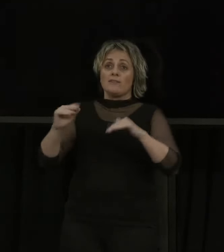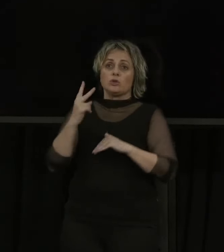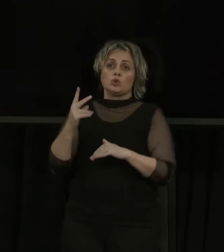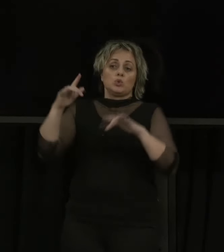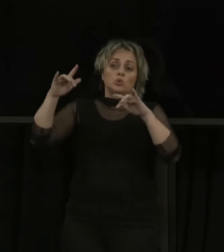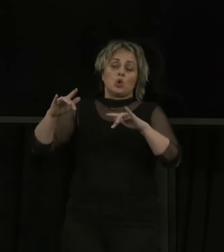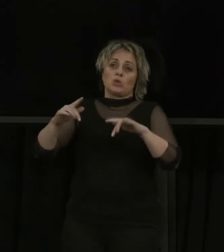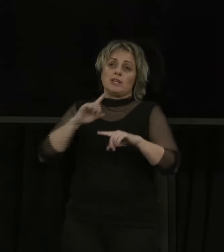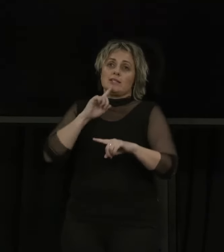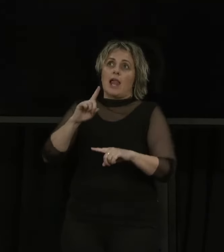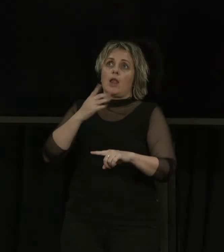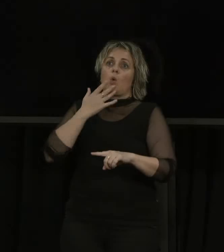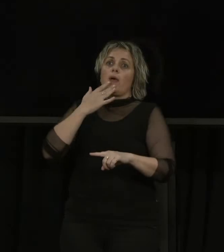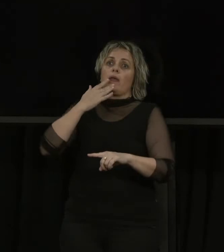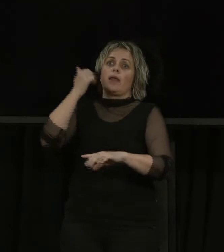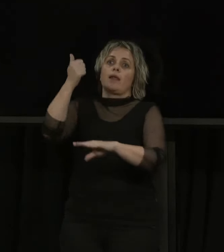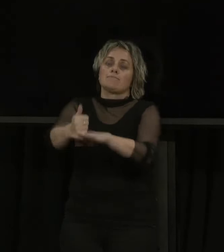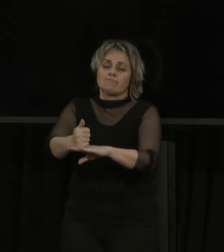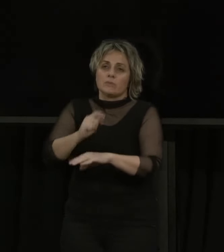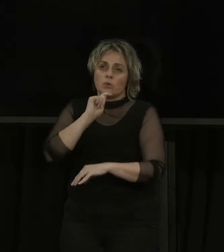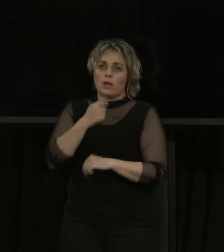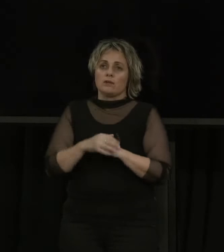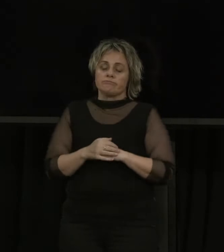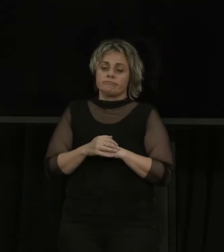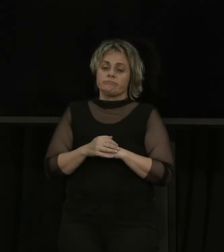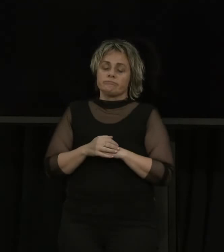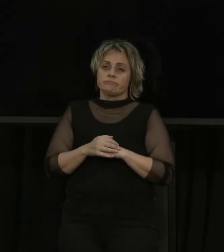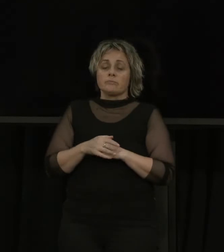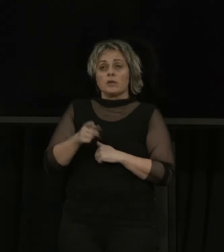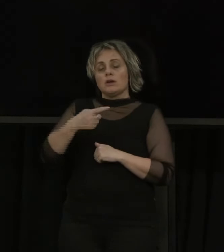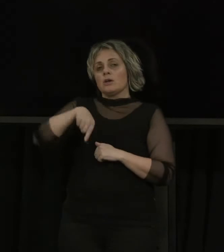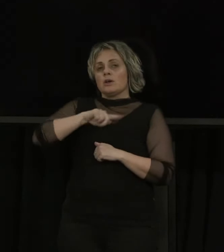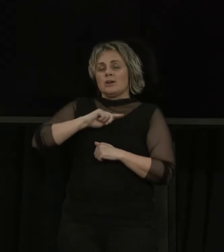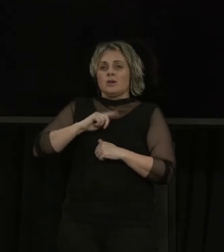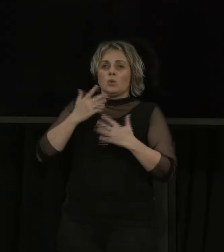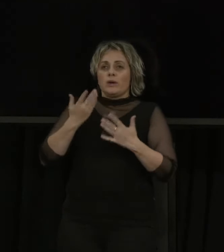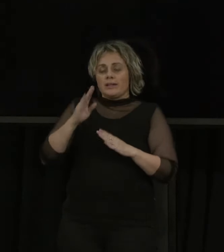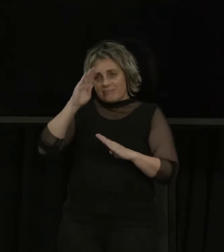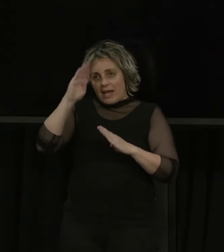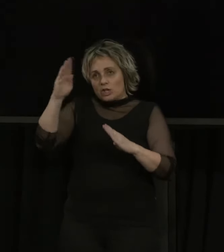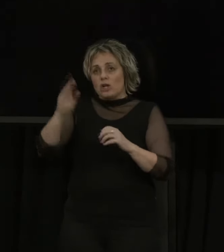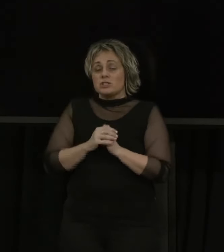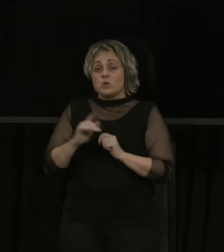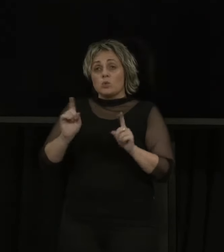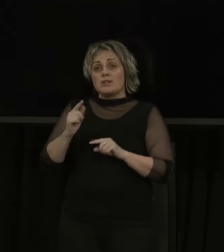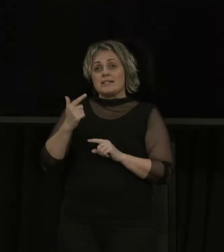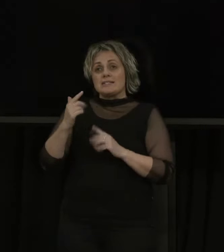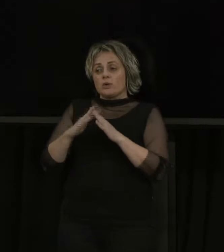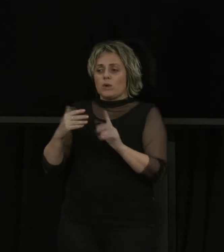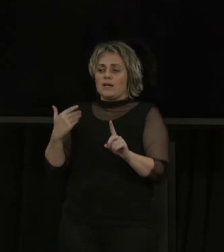that Auckland remains at level III. Would not set out when Auckland will move to level II, which was ultimately the decision of